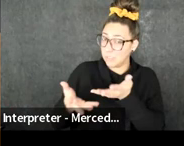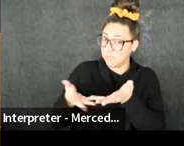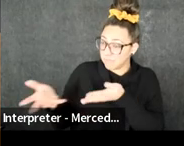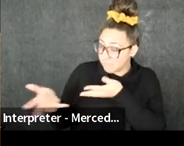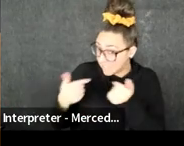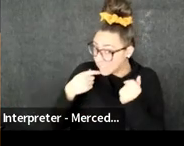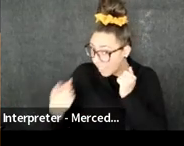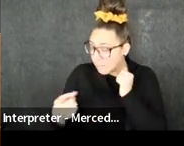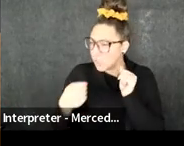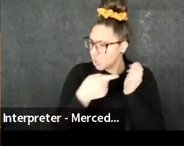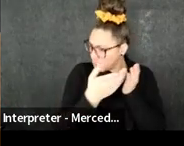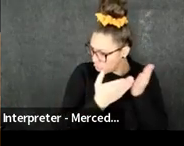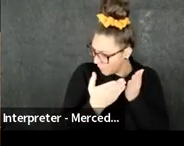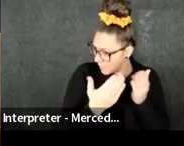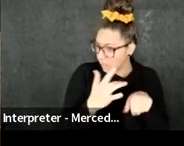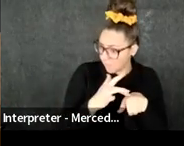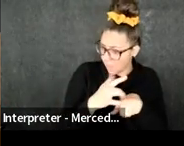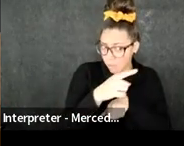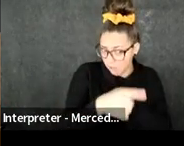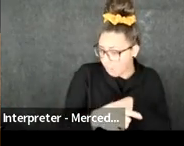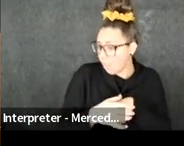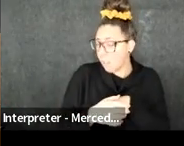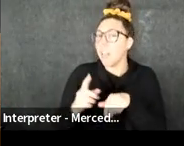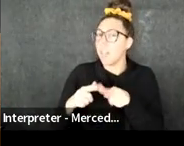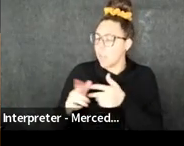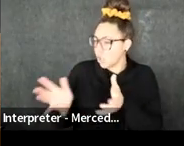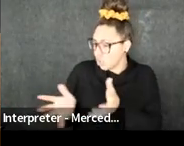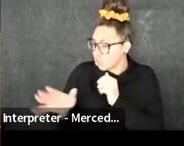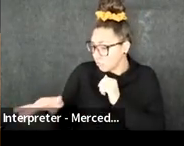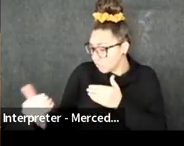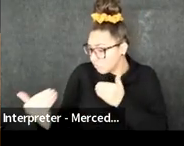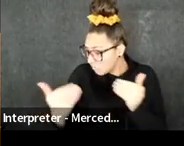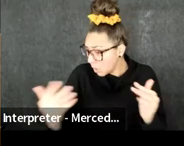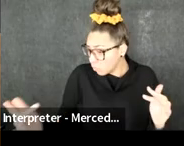the interns provide and then encourage the student to reach out to the interns,